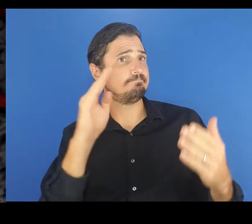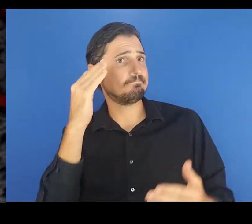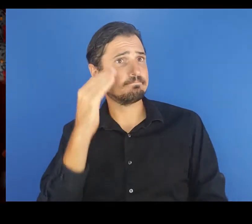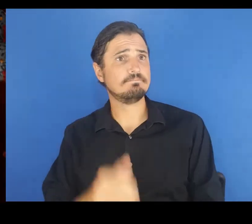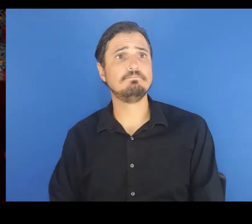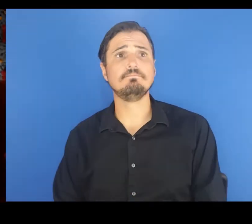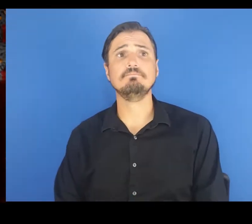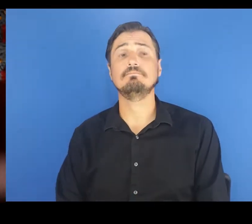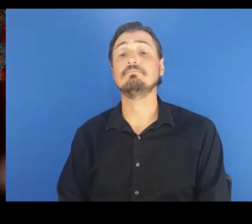Thank you, Mayor.